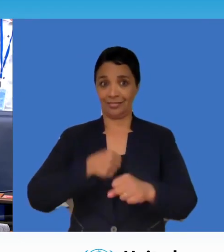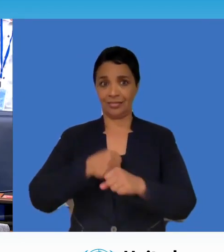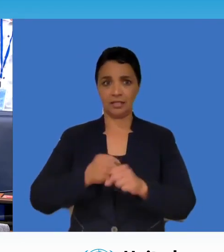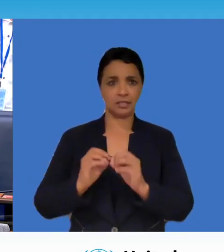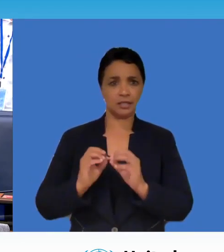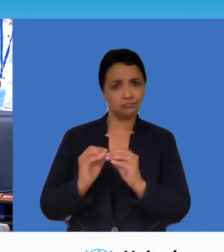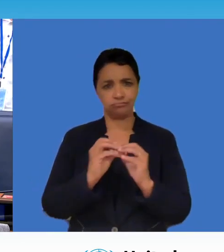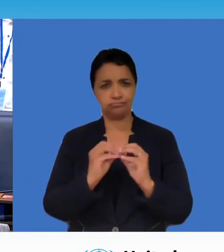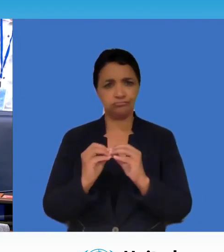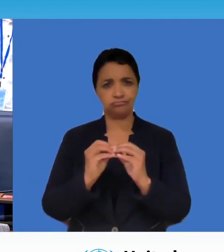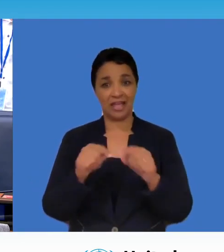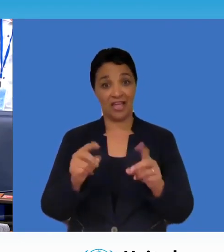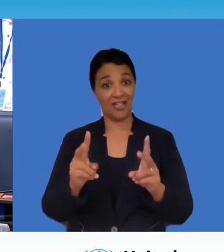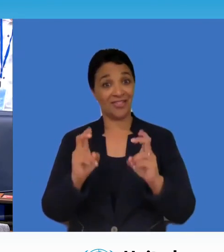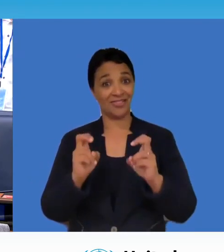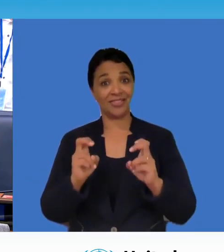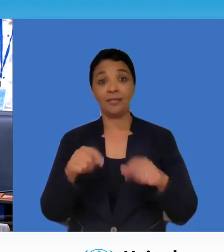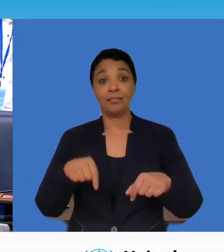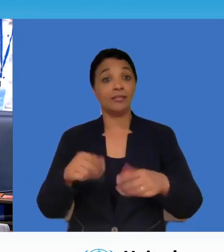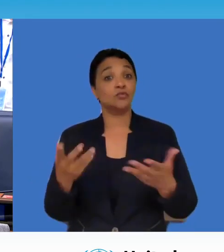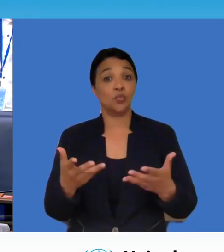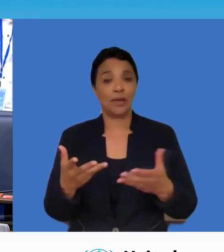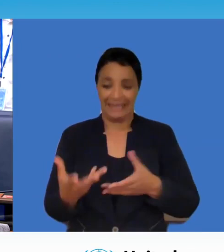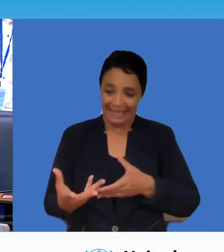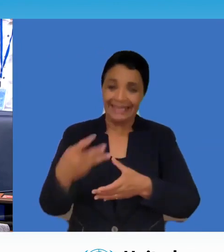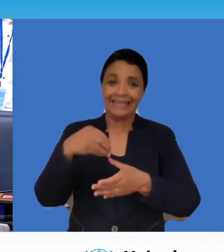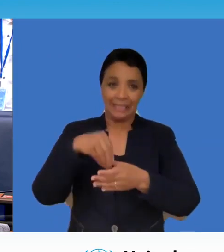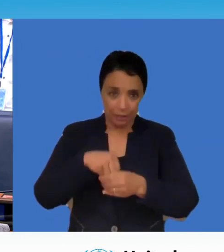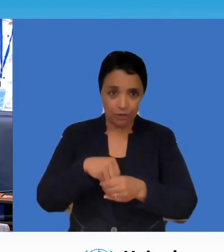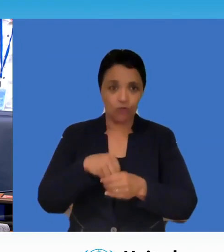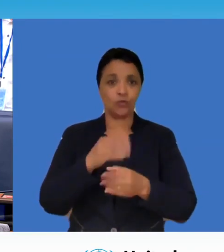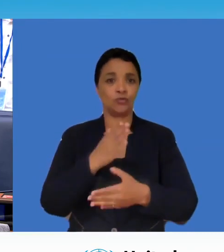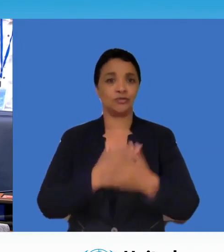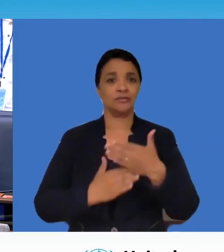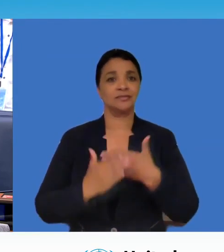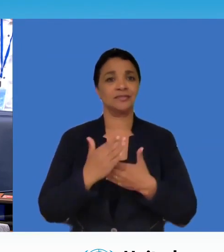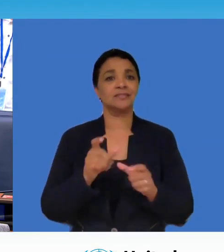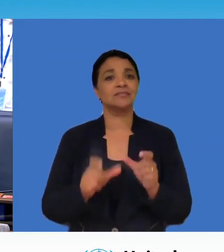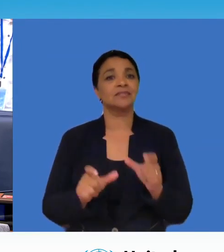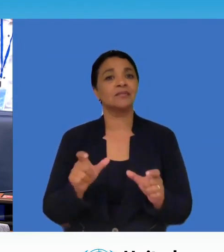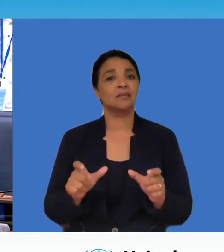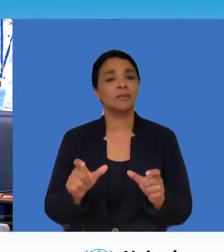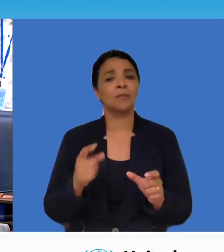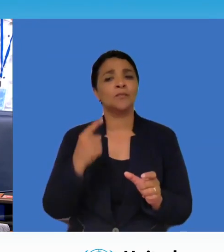the conference of State Pary is highlighting the importance of the rethinking disability inclusion